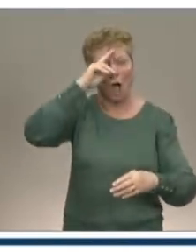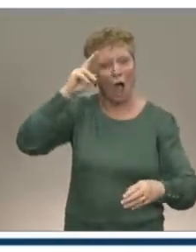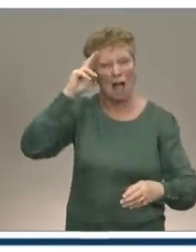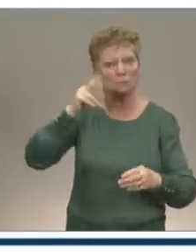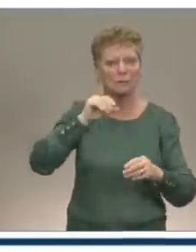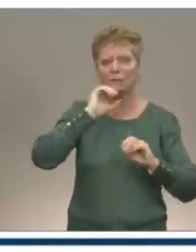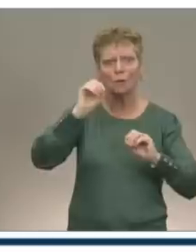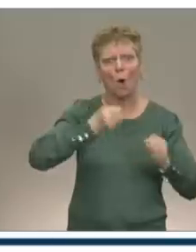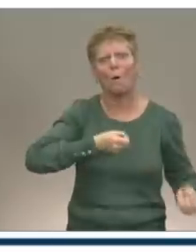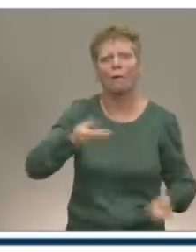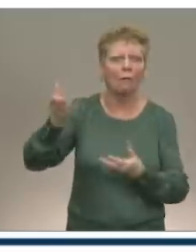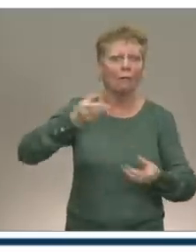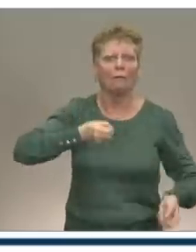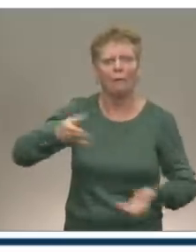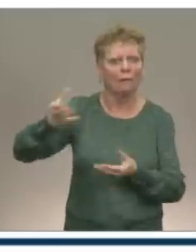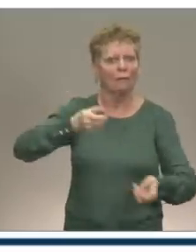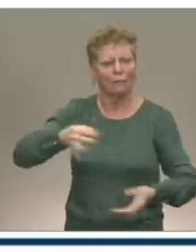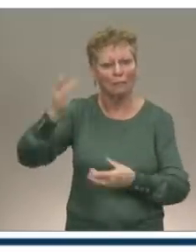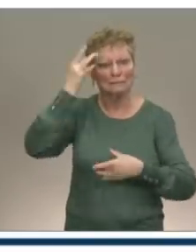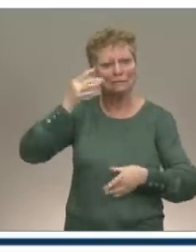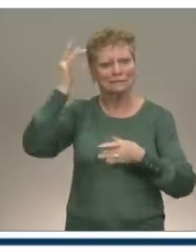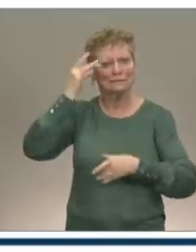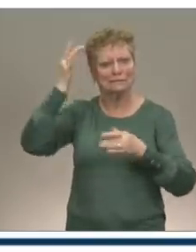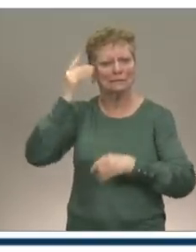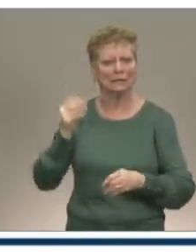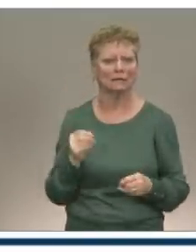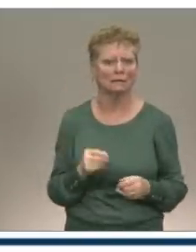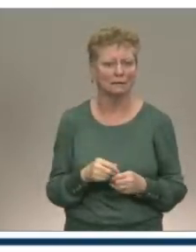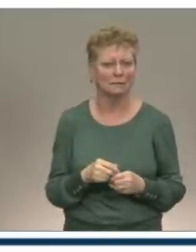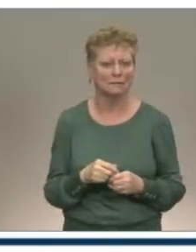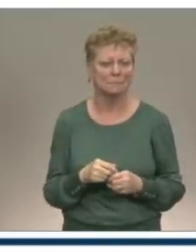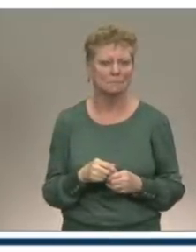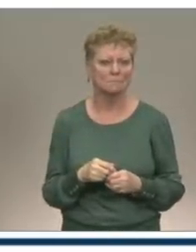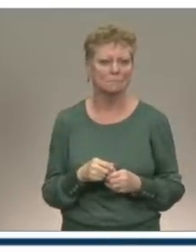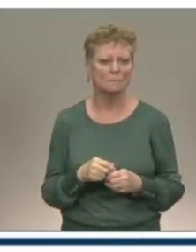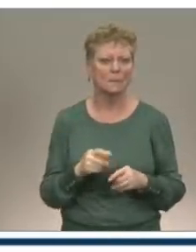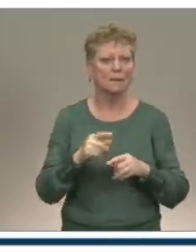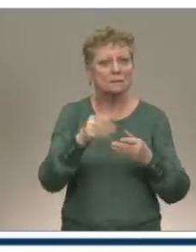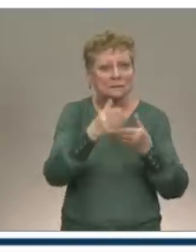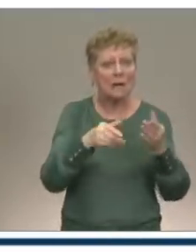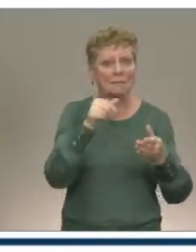haven't been able to achieve as high vaccination coverage rates have had significant impacts on